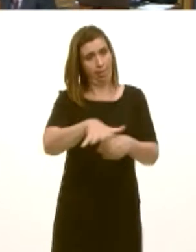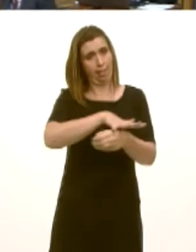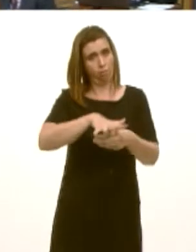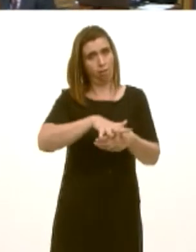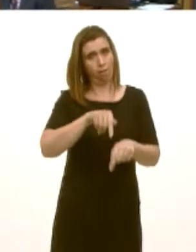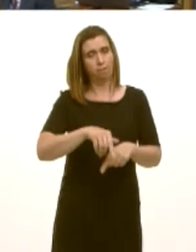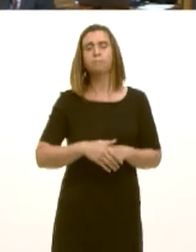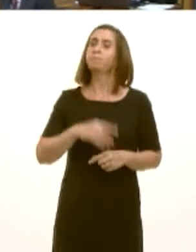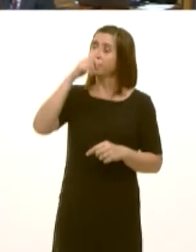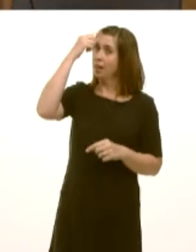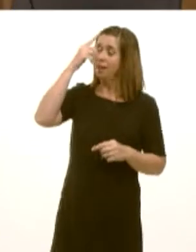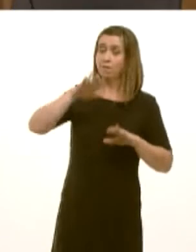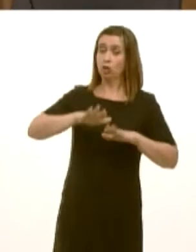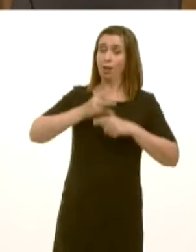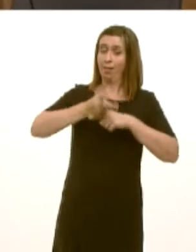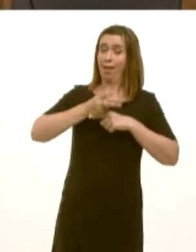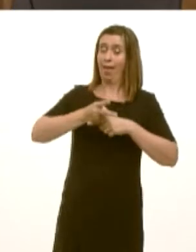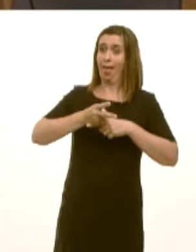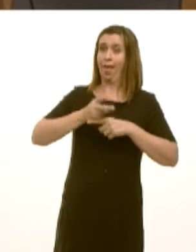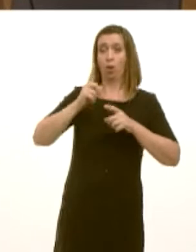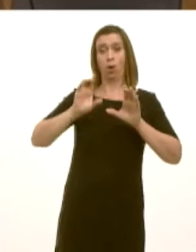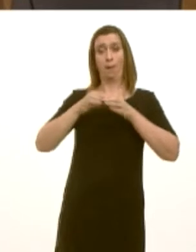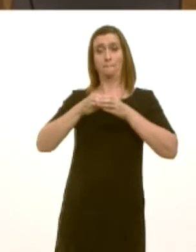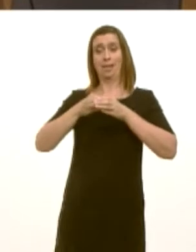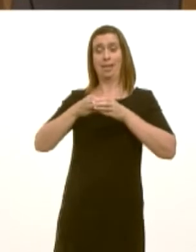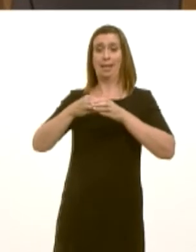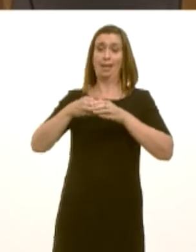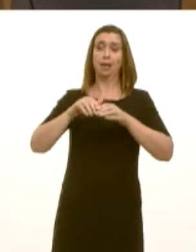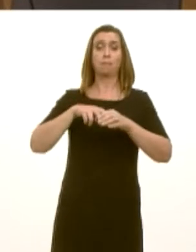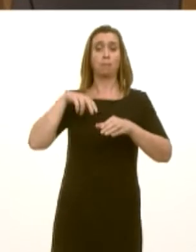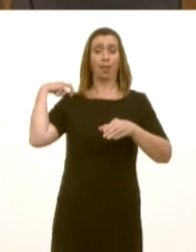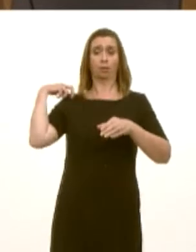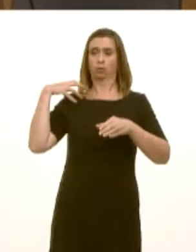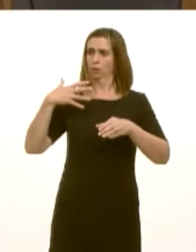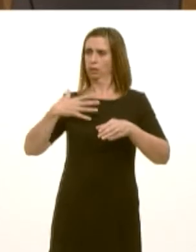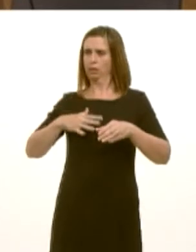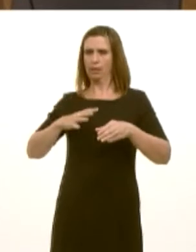provider of childcare, it cannot be in anyoneís interests if that childcare is provided further away.